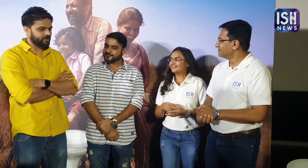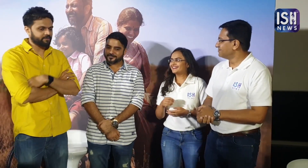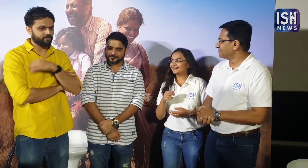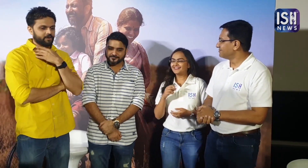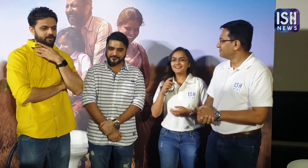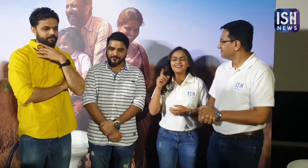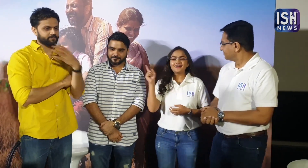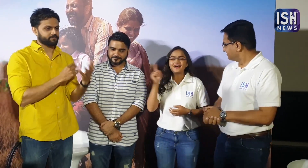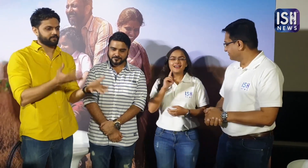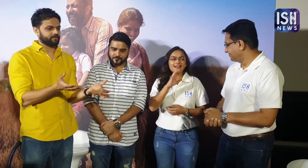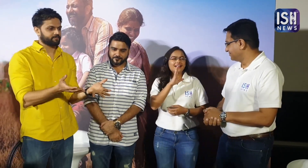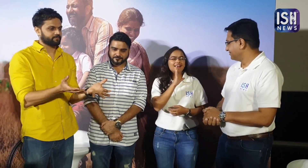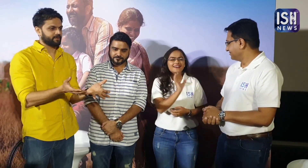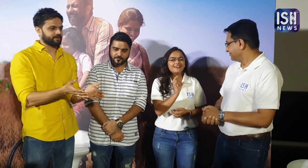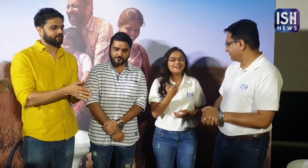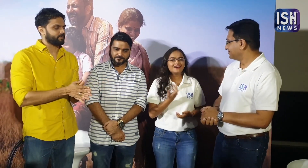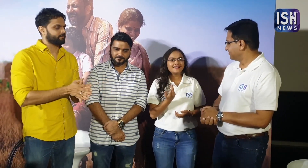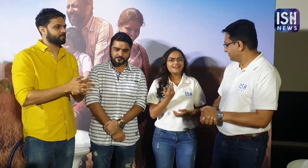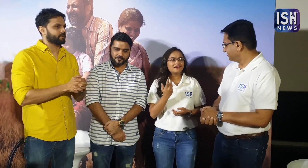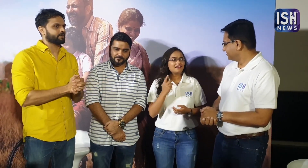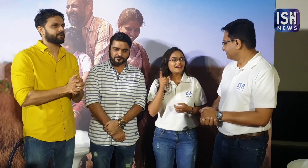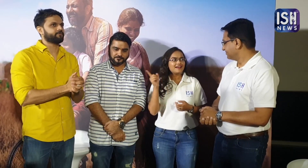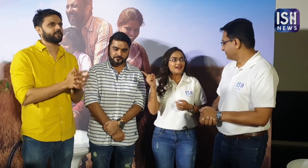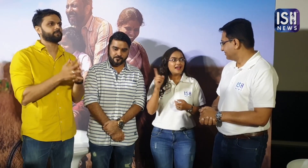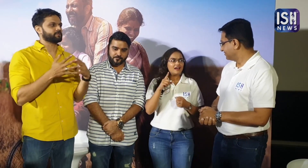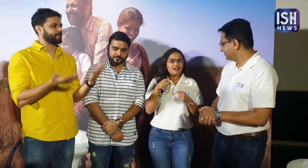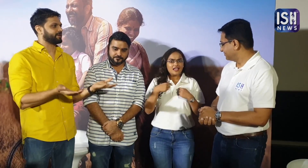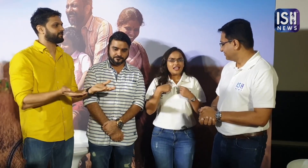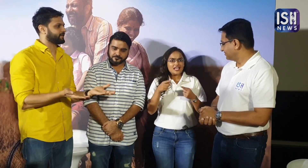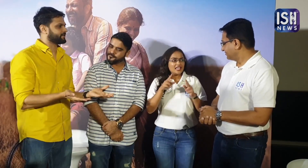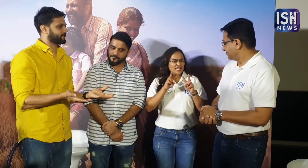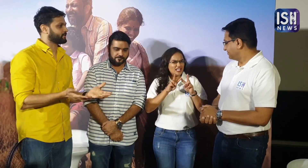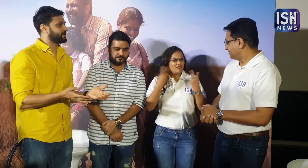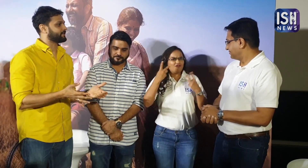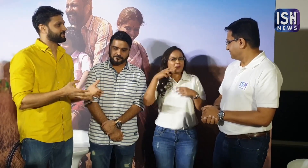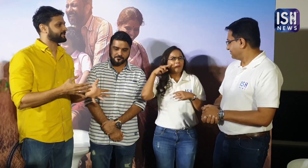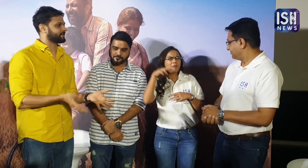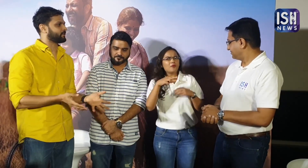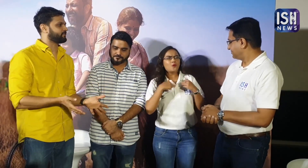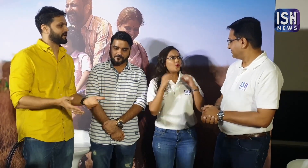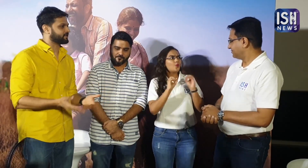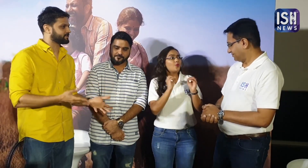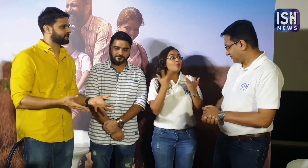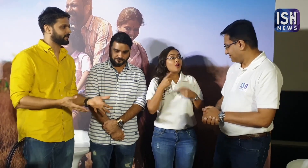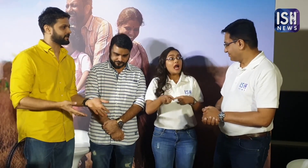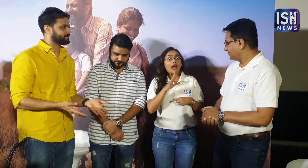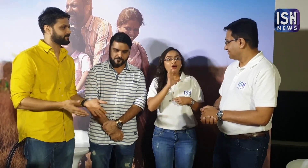We did not really have another perspective as it is about a father son relationship.